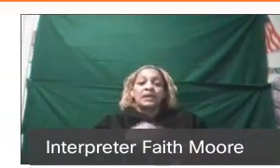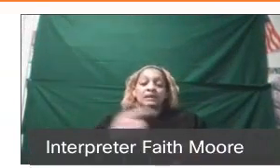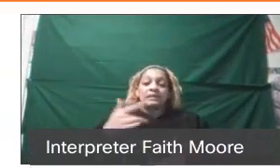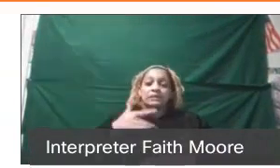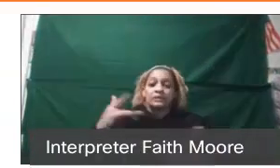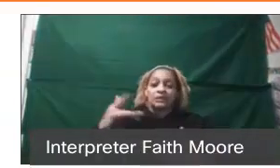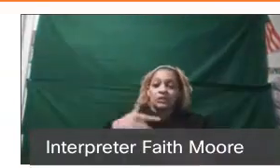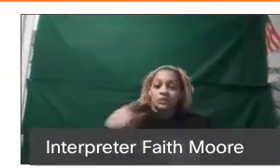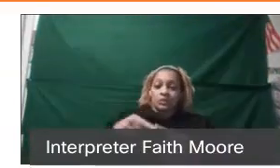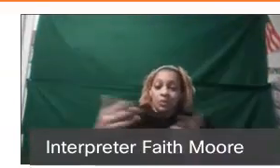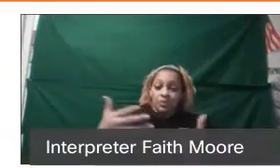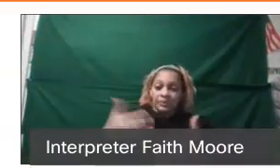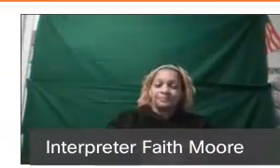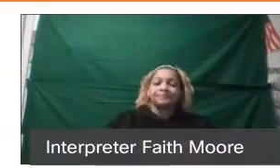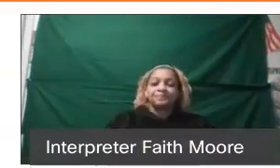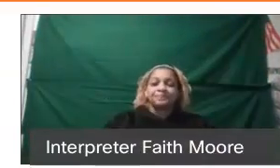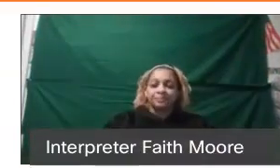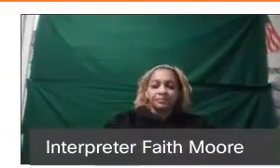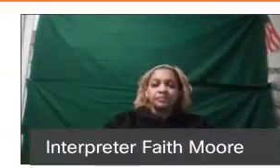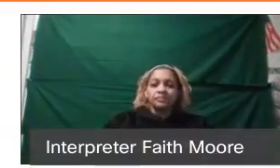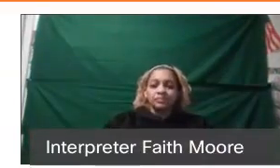And again, I'll.